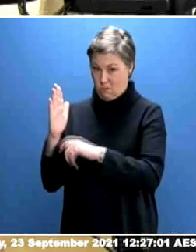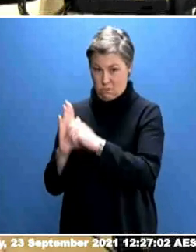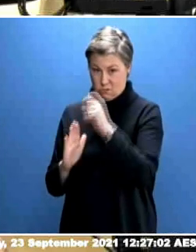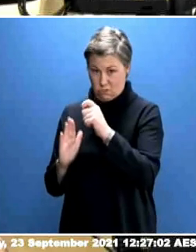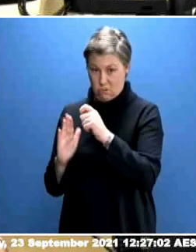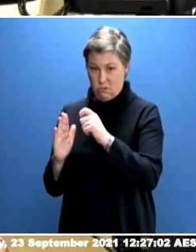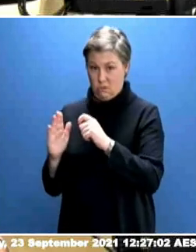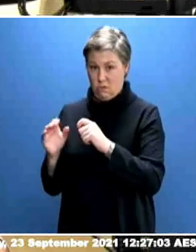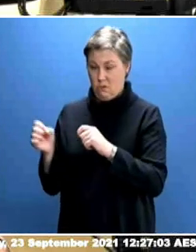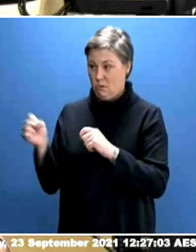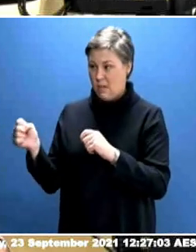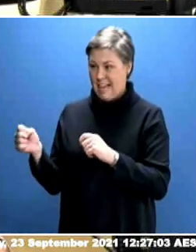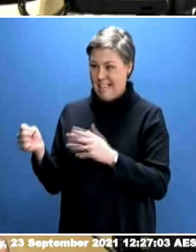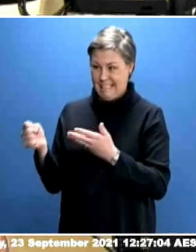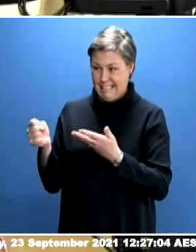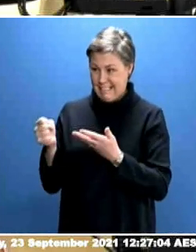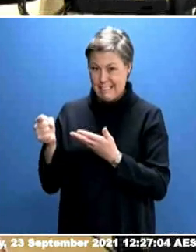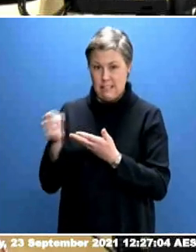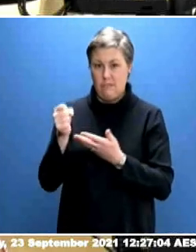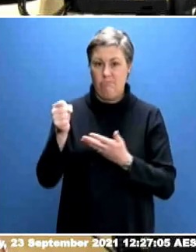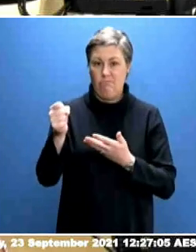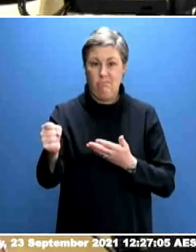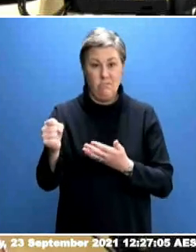you said they instead were placed in detention?